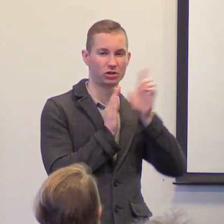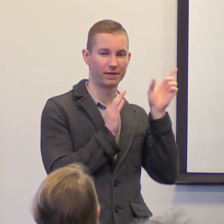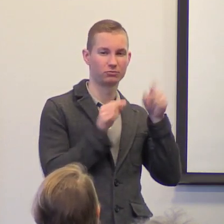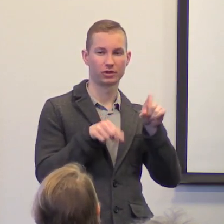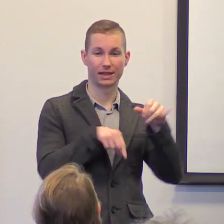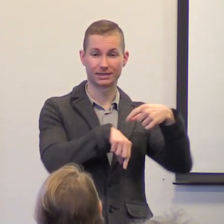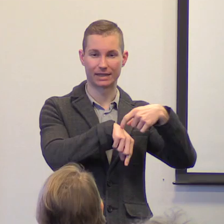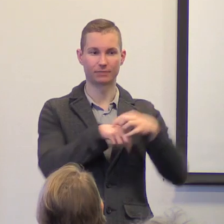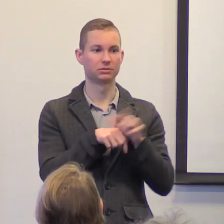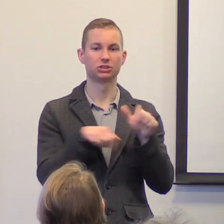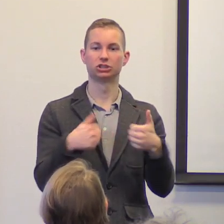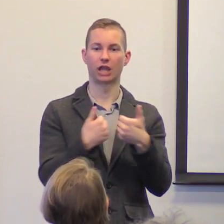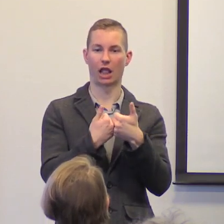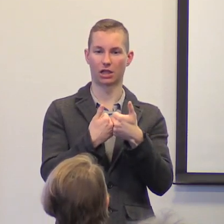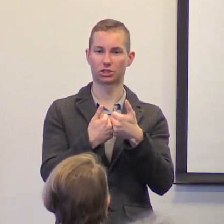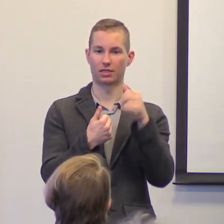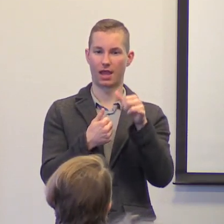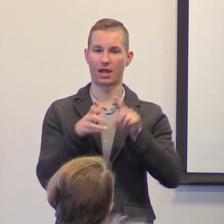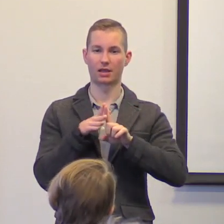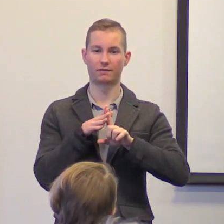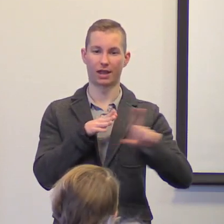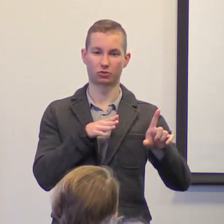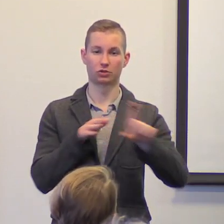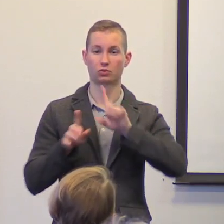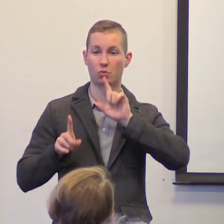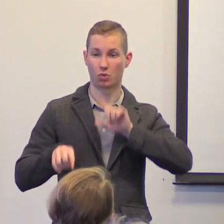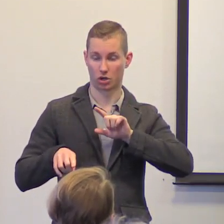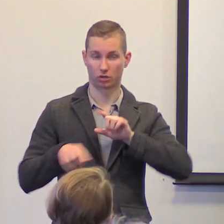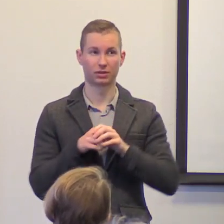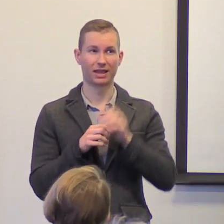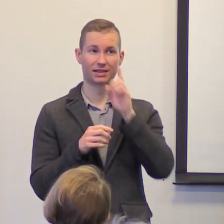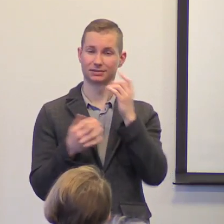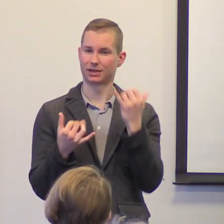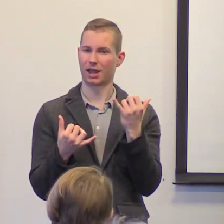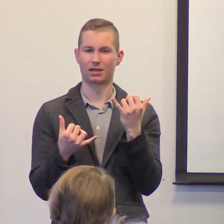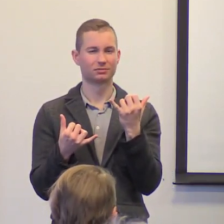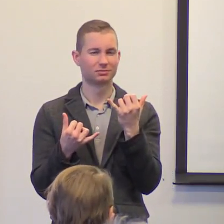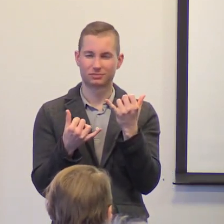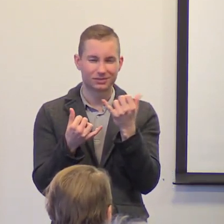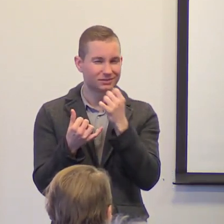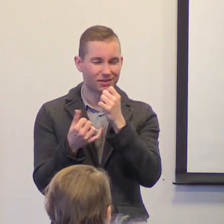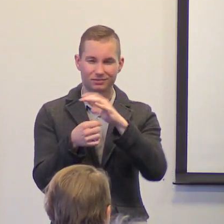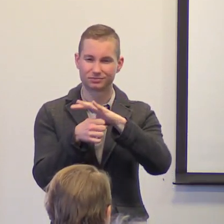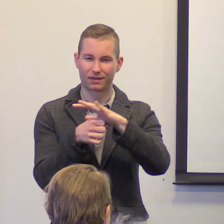the evacuation orders, and I think as today, there was very little evidence that Japanese-Americans